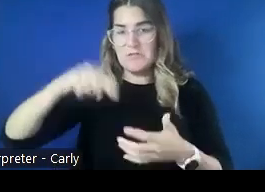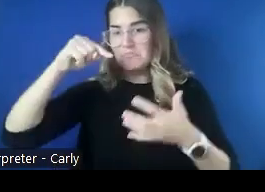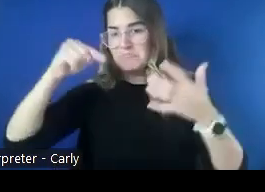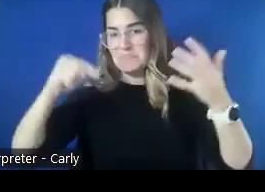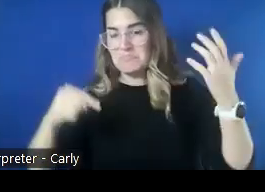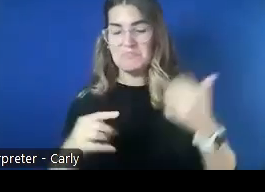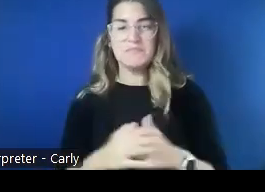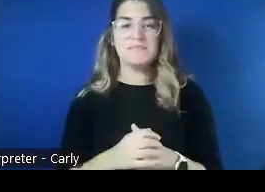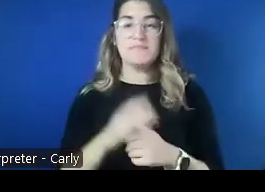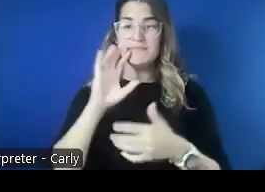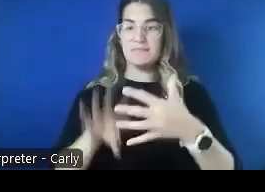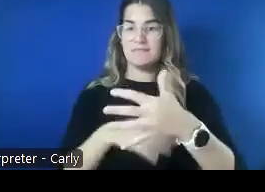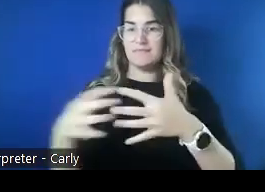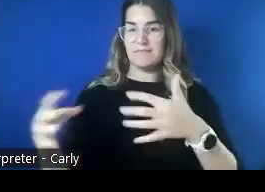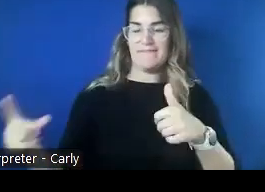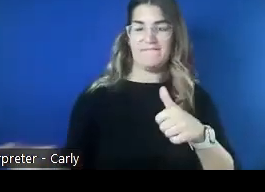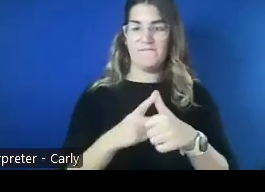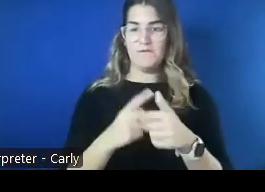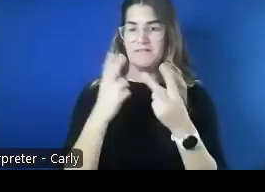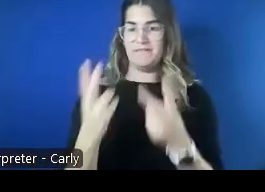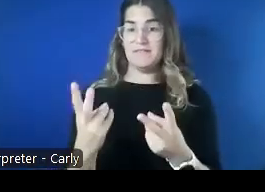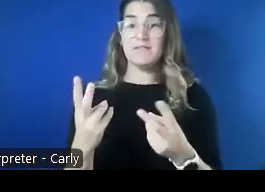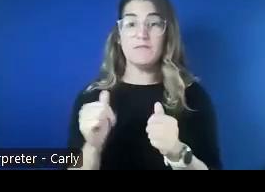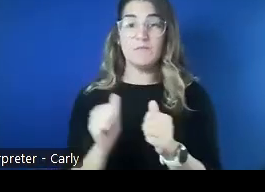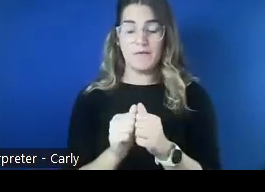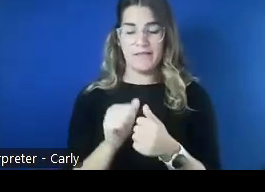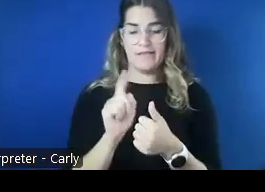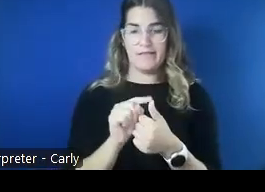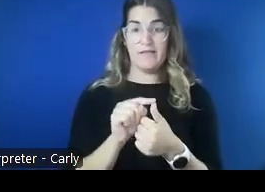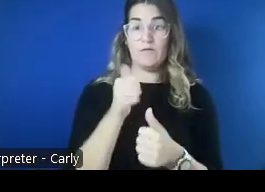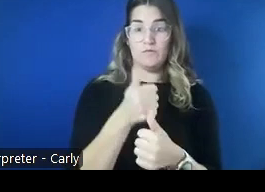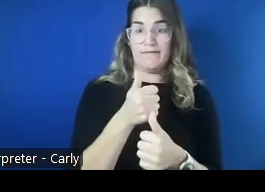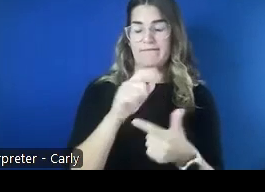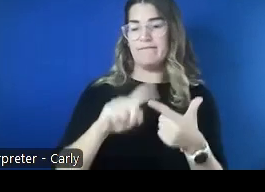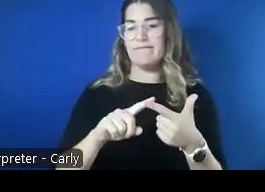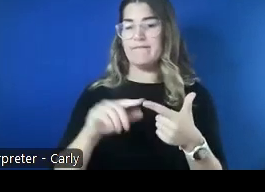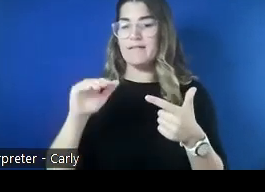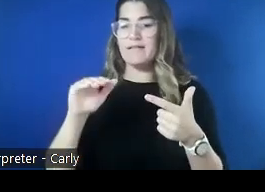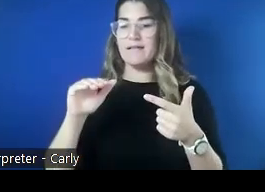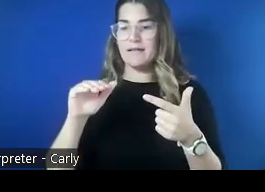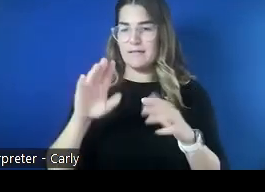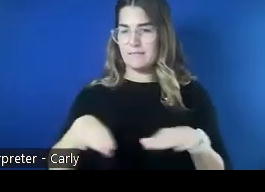then she'll schedule that initial visit which is with one of our um pediatric practice nurses and